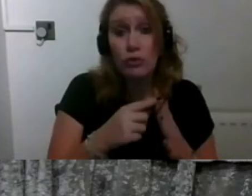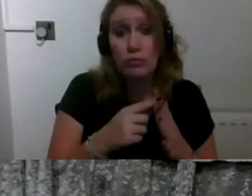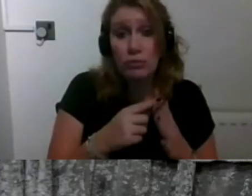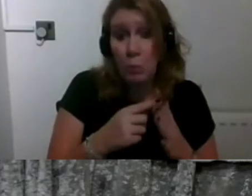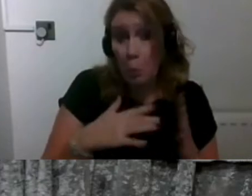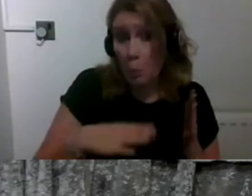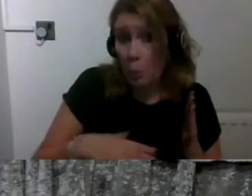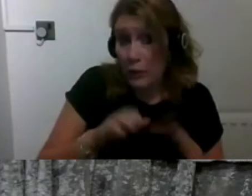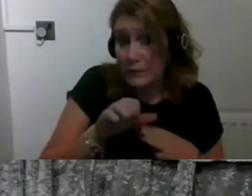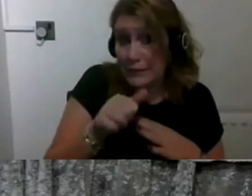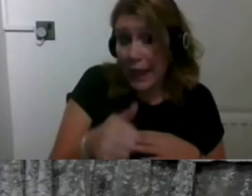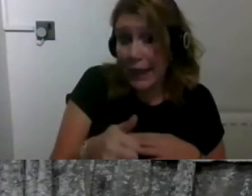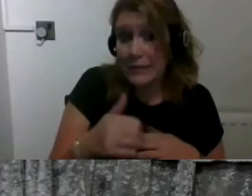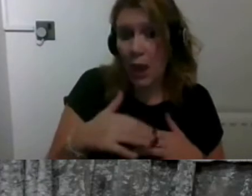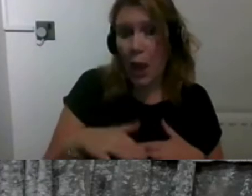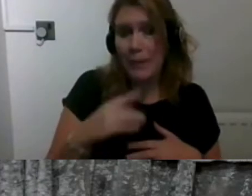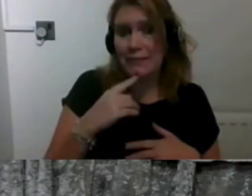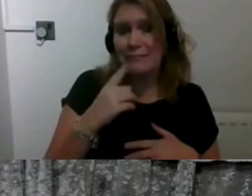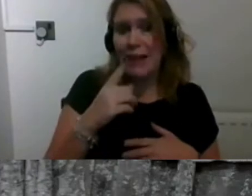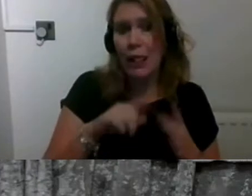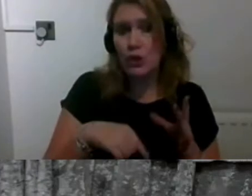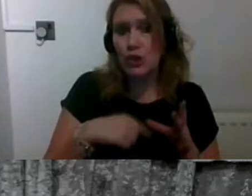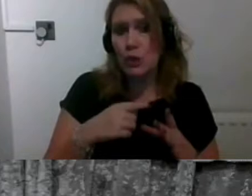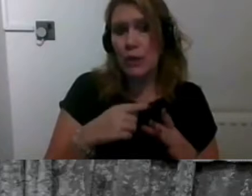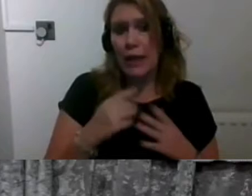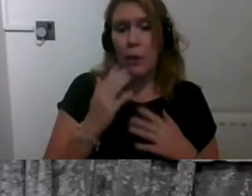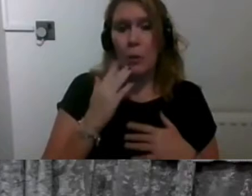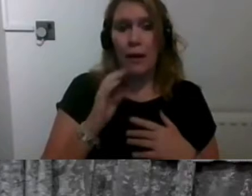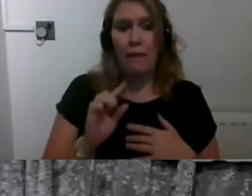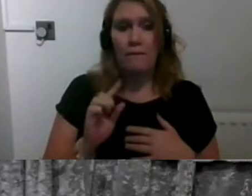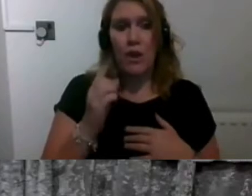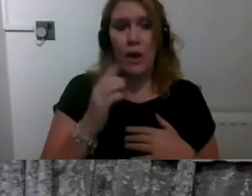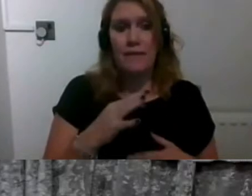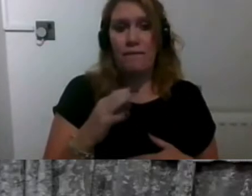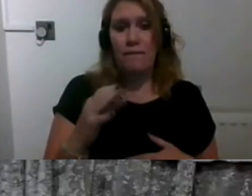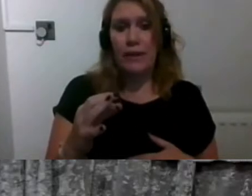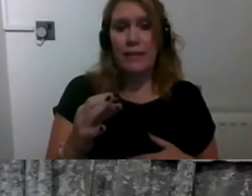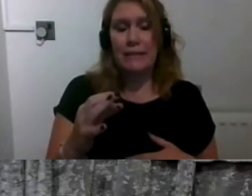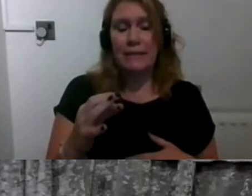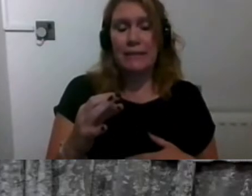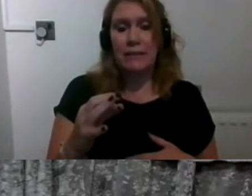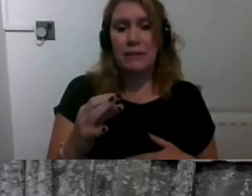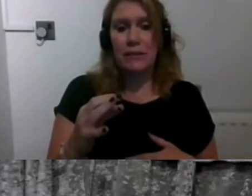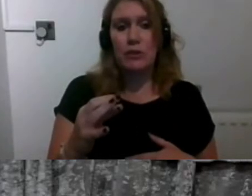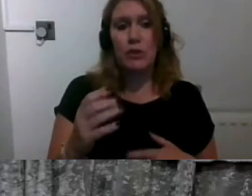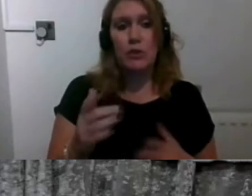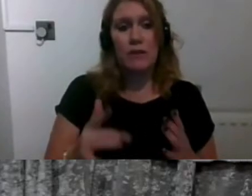fancy going next? I have been telling Julie ever since I was first invited